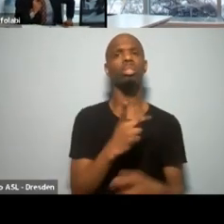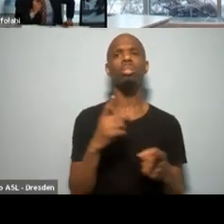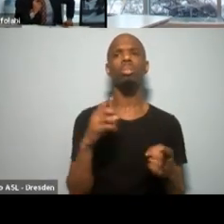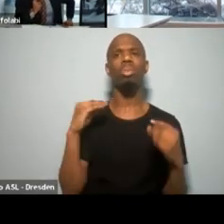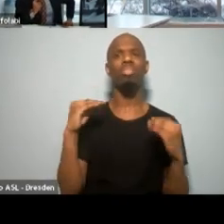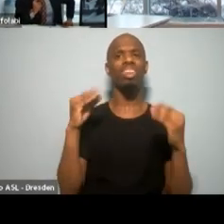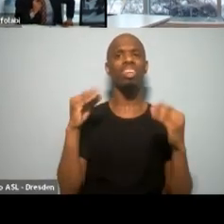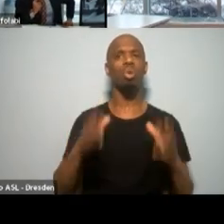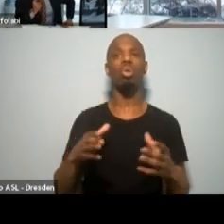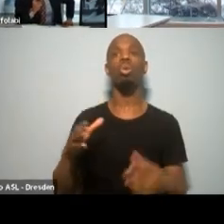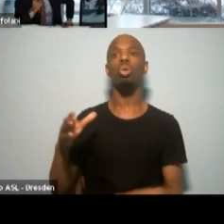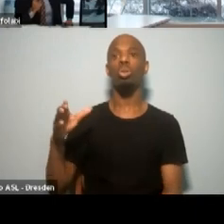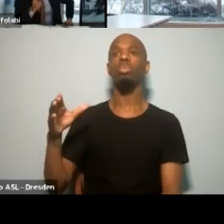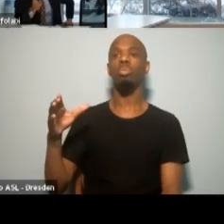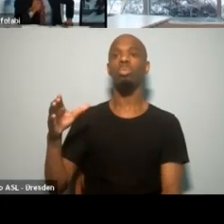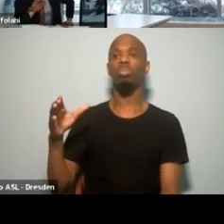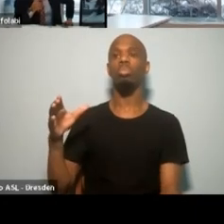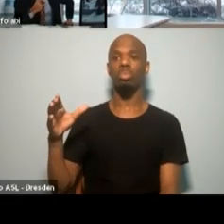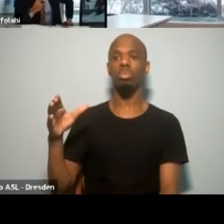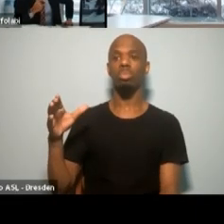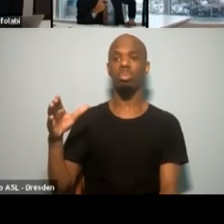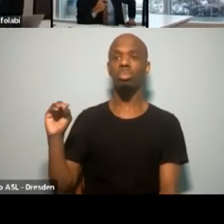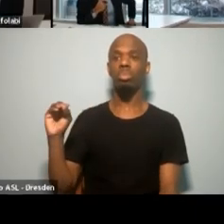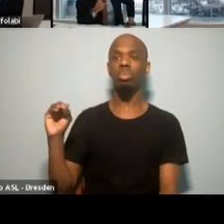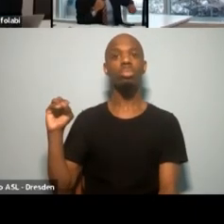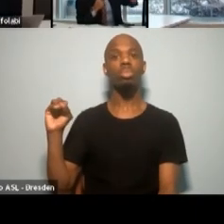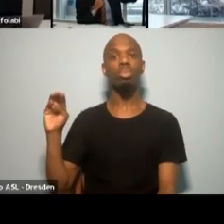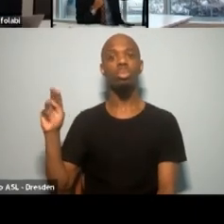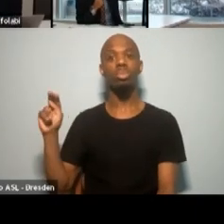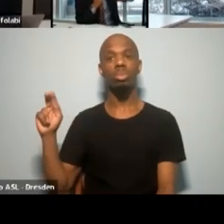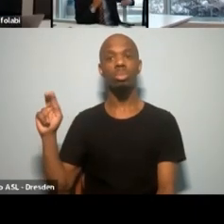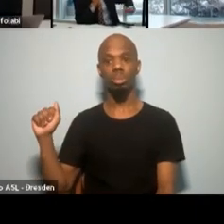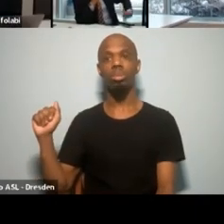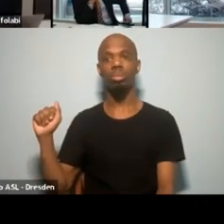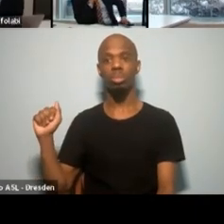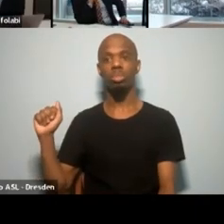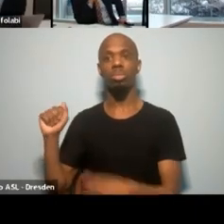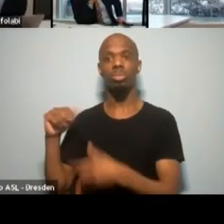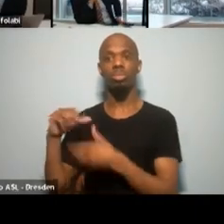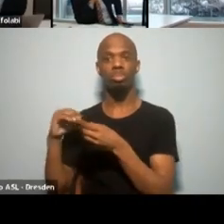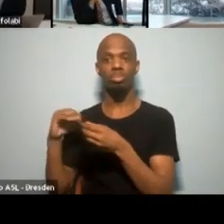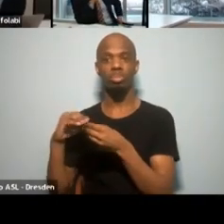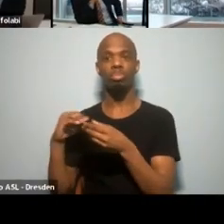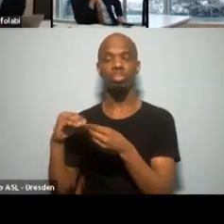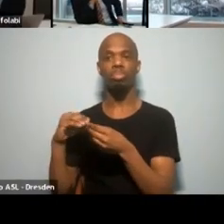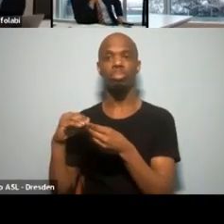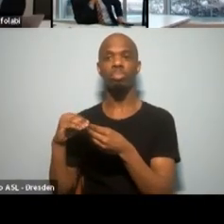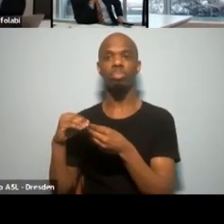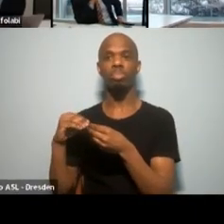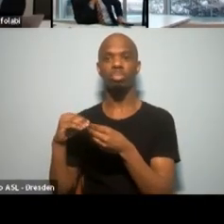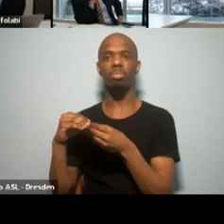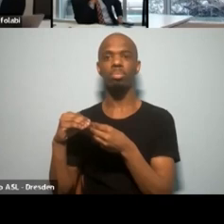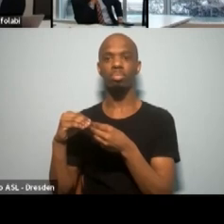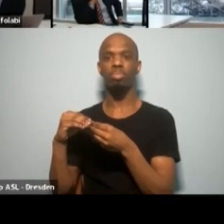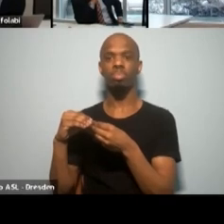Yeah, I can talk about that too. Yeah, yeah. Yeah, I'm happy to. You're one of the editors, the co-editors, so please go ahead. The floor is yours.